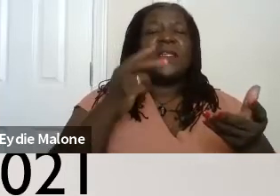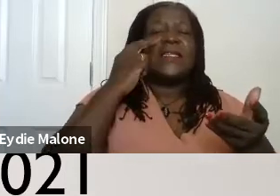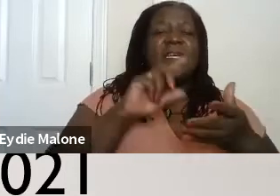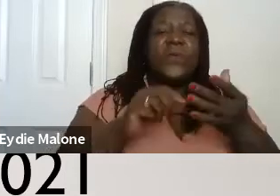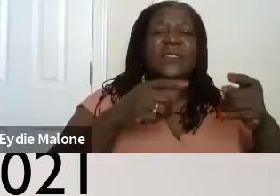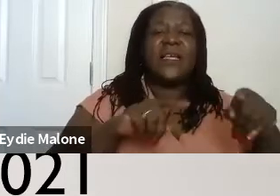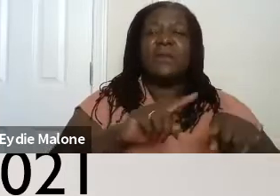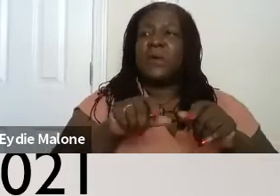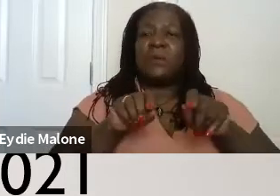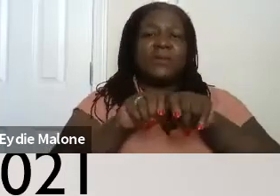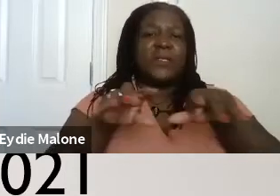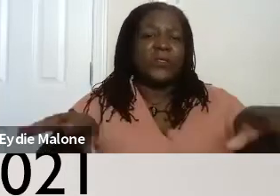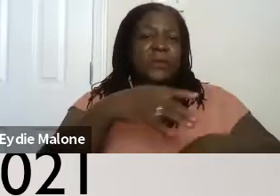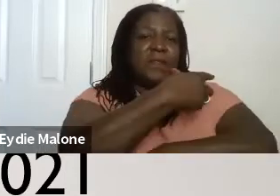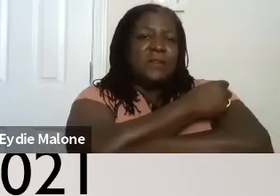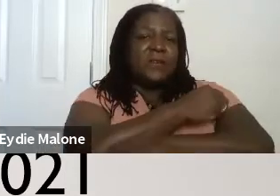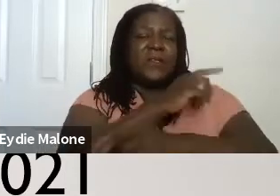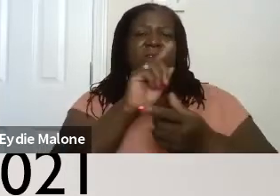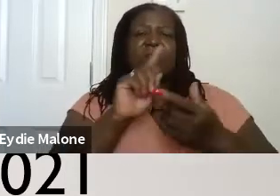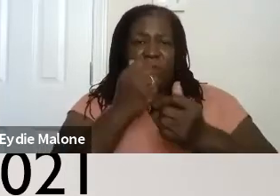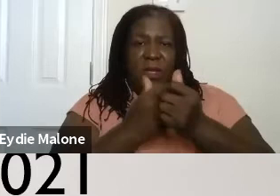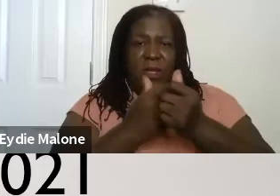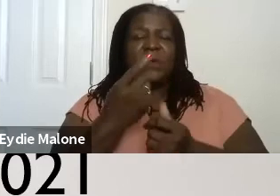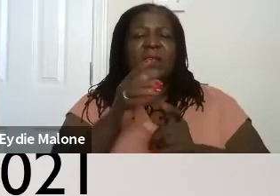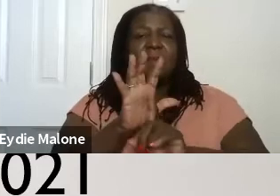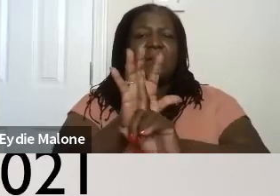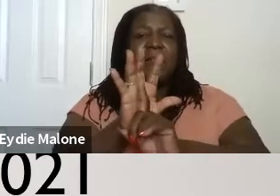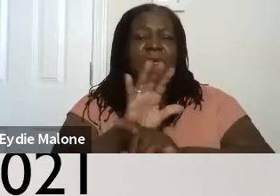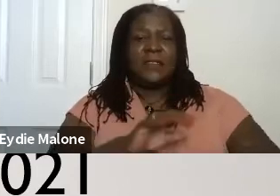the whole population and it's particularly important for me to encourage all you to enroll in